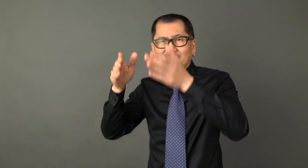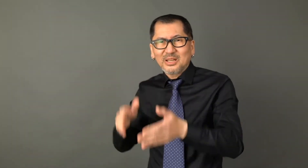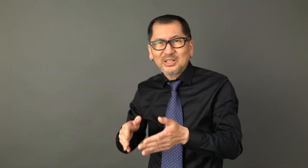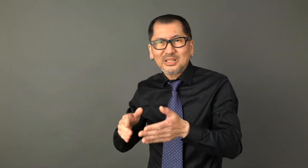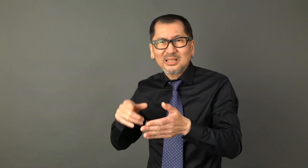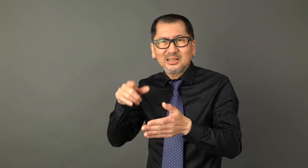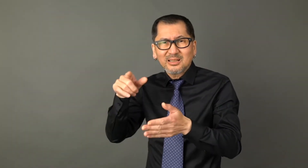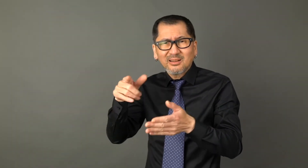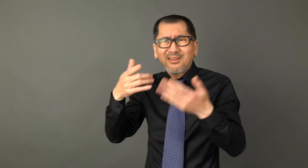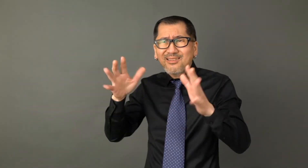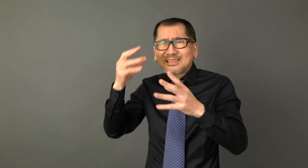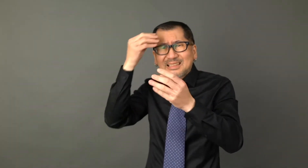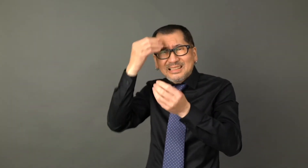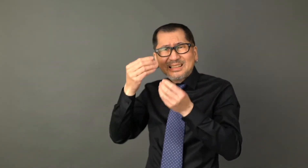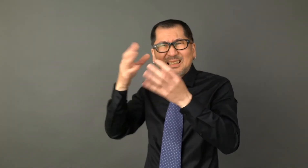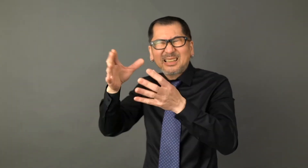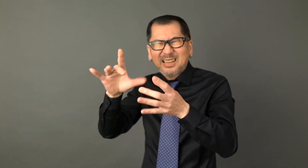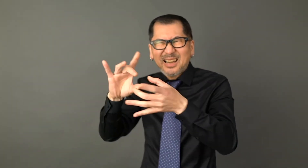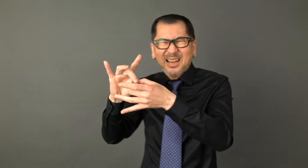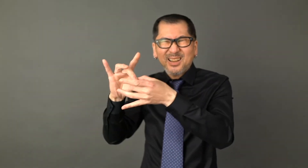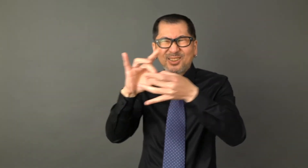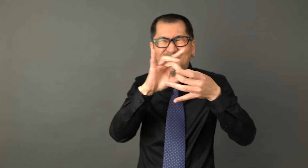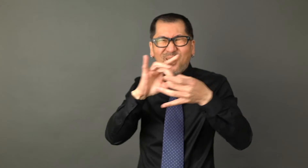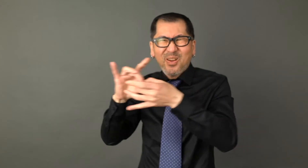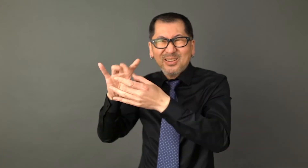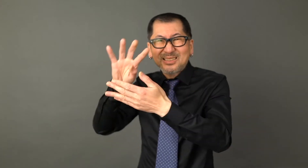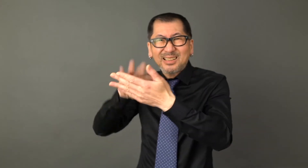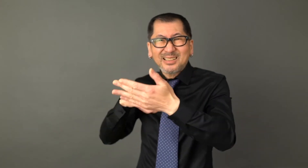that they've already informed the scheduling coordinator